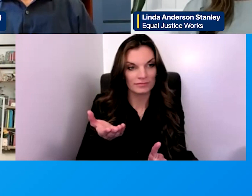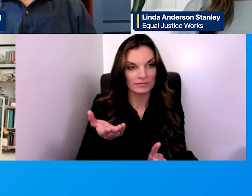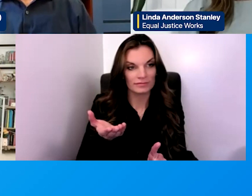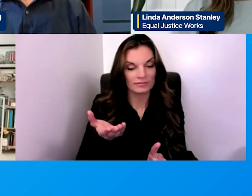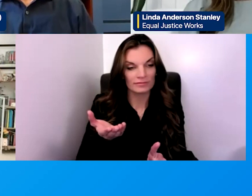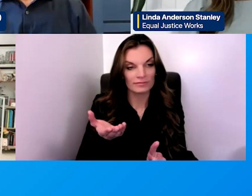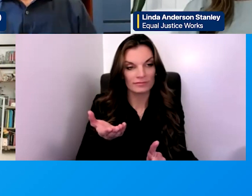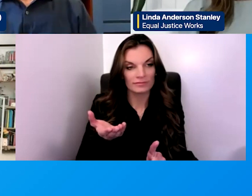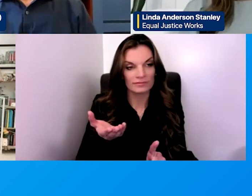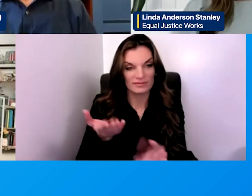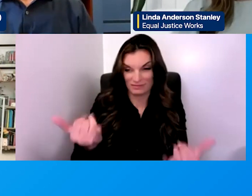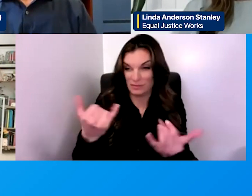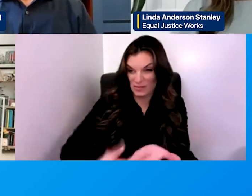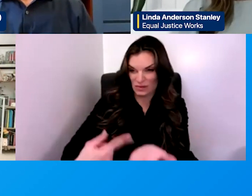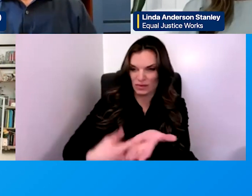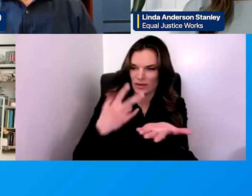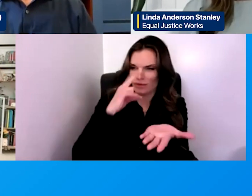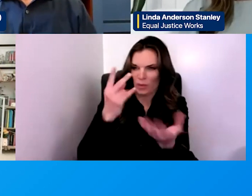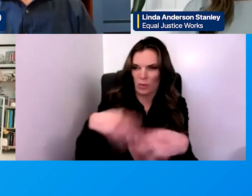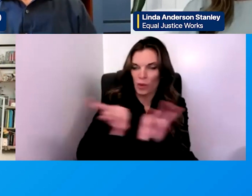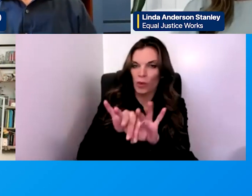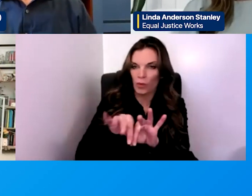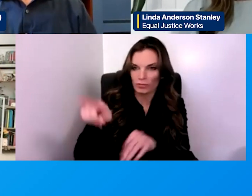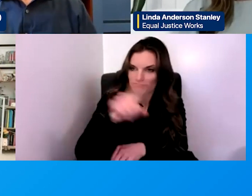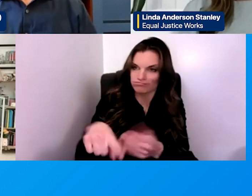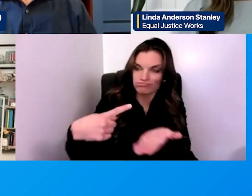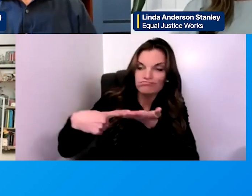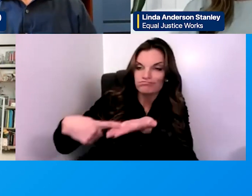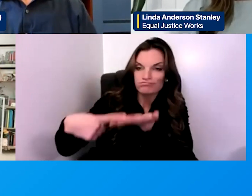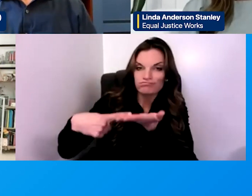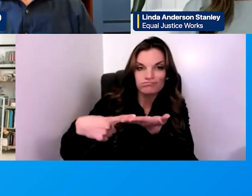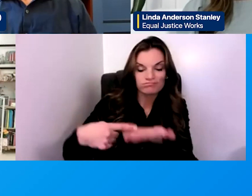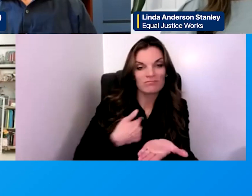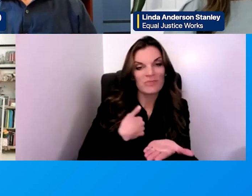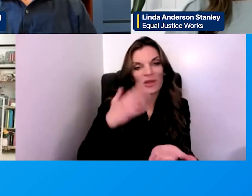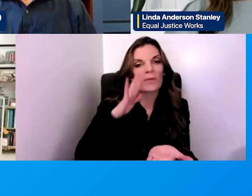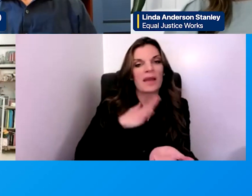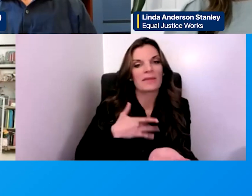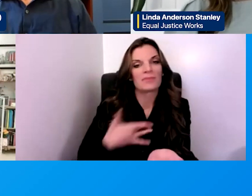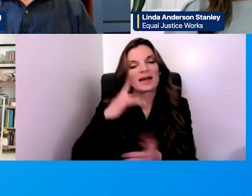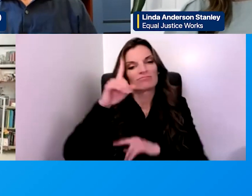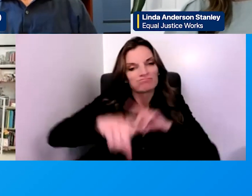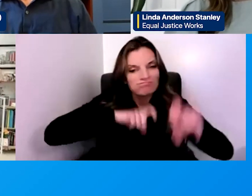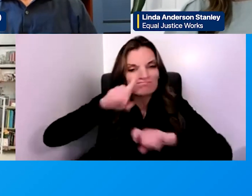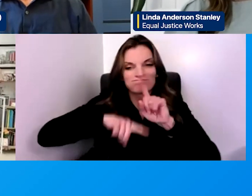discussion this has been. I had a chronic question to ask